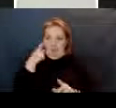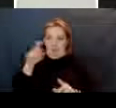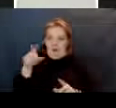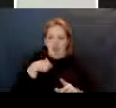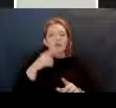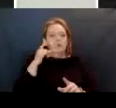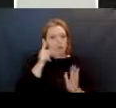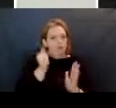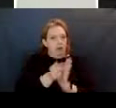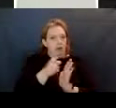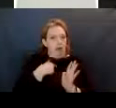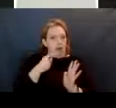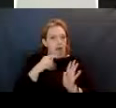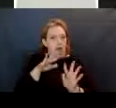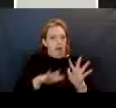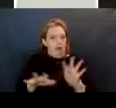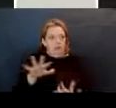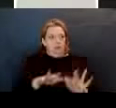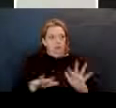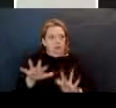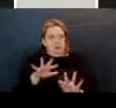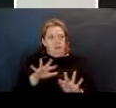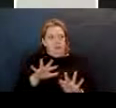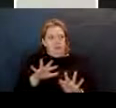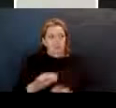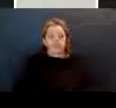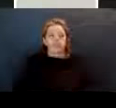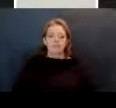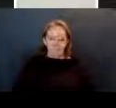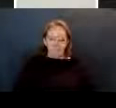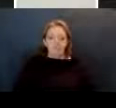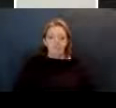a minute. So at this point I'm lost.